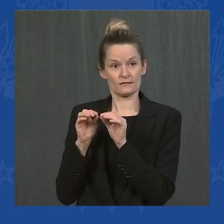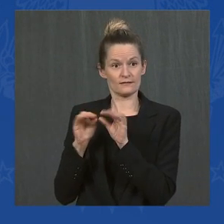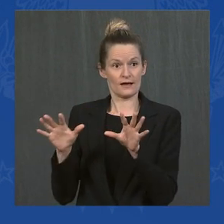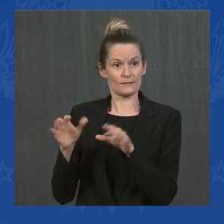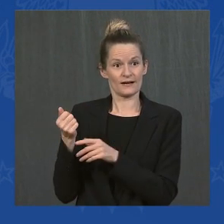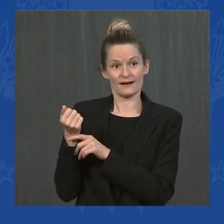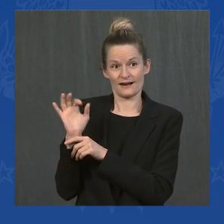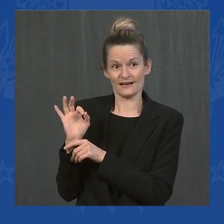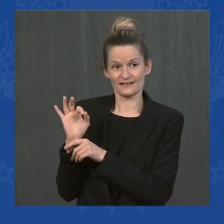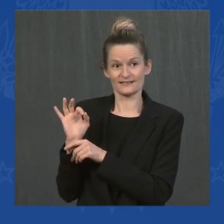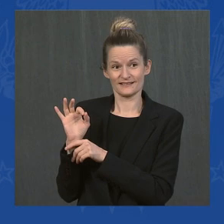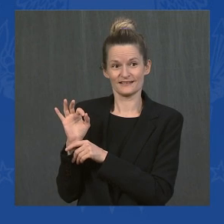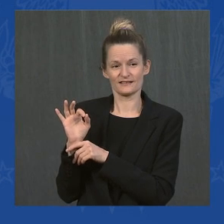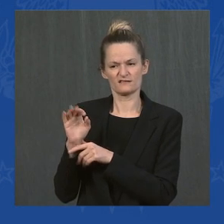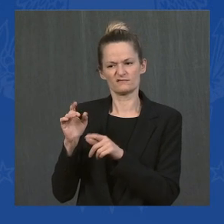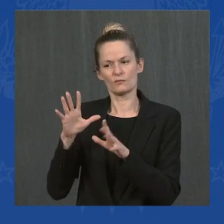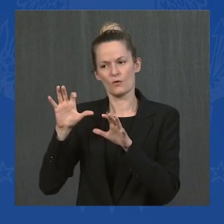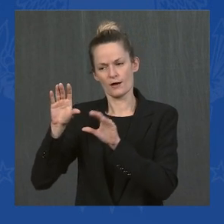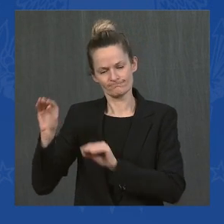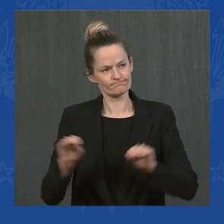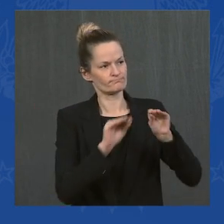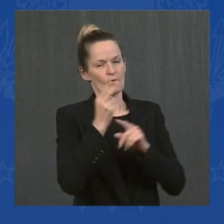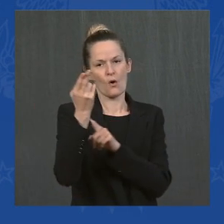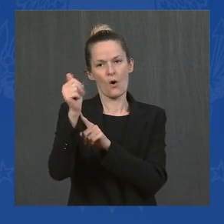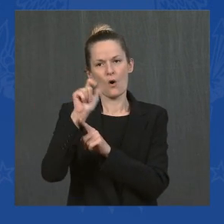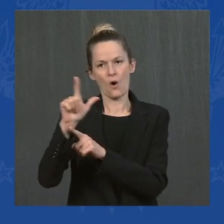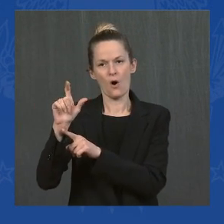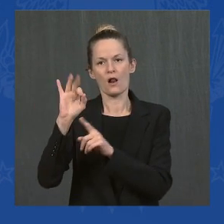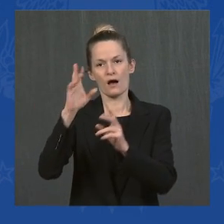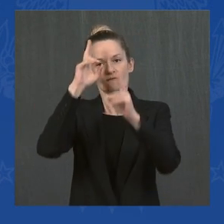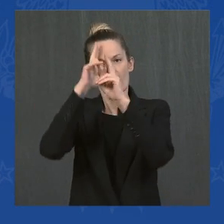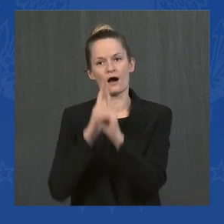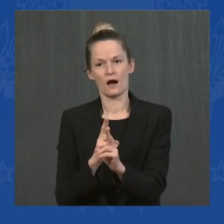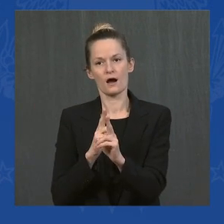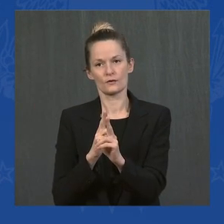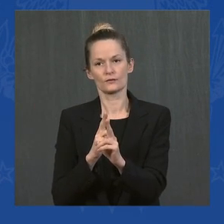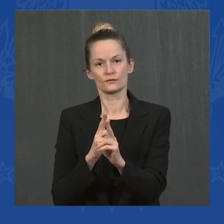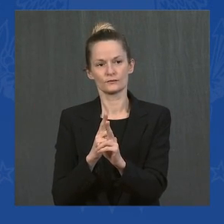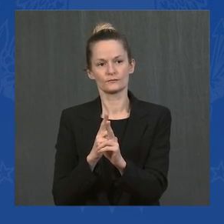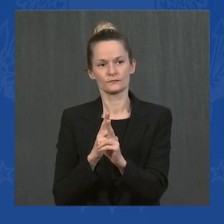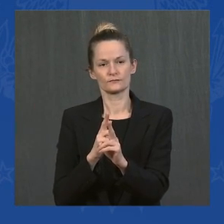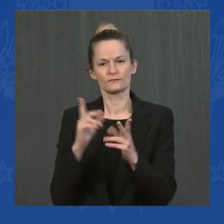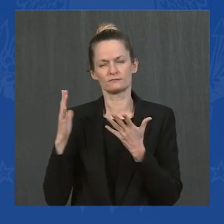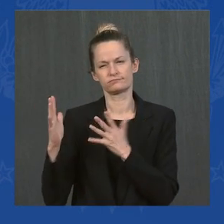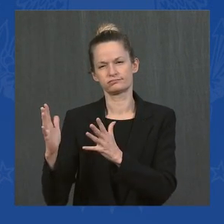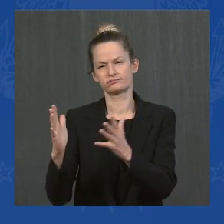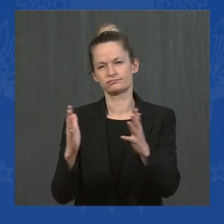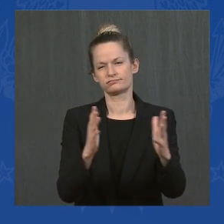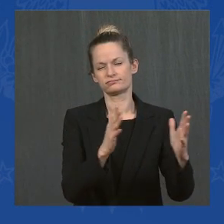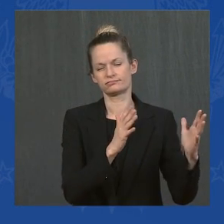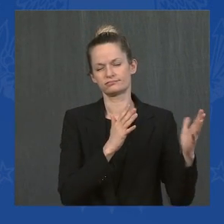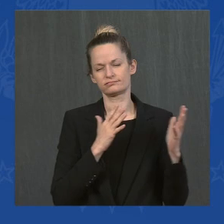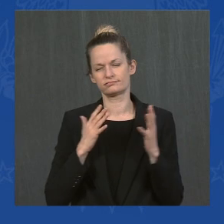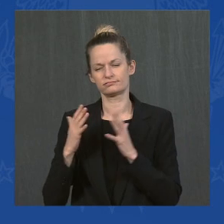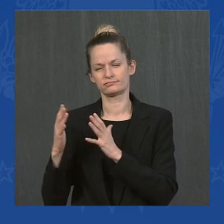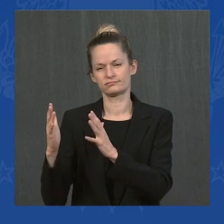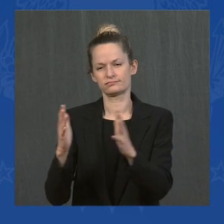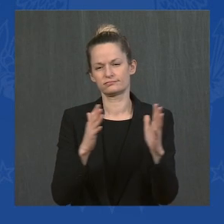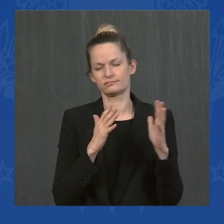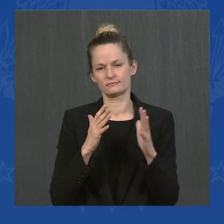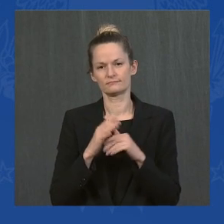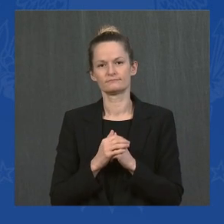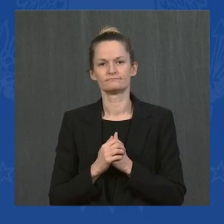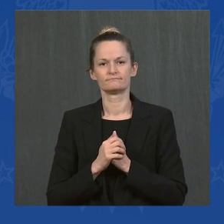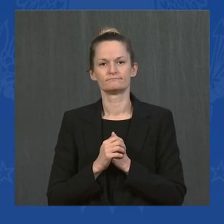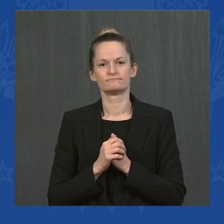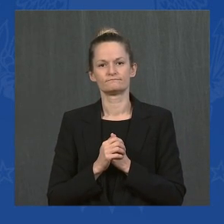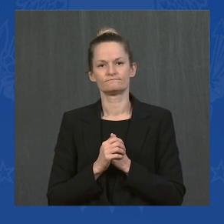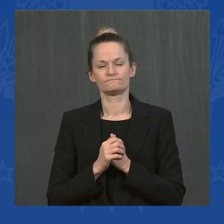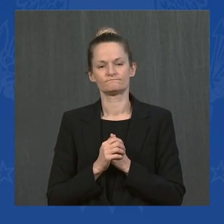If you --